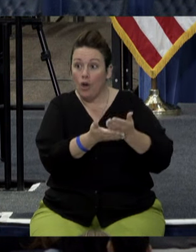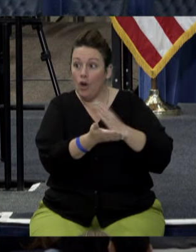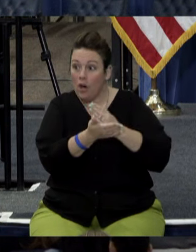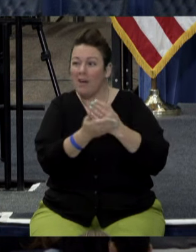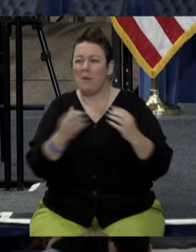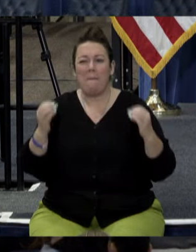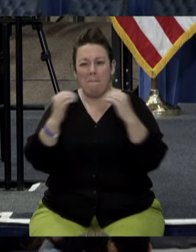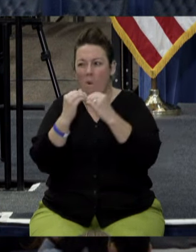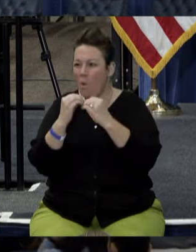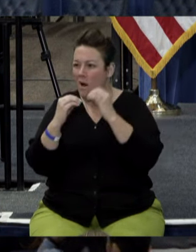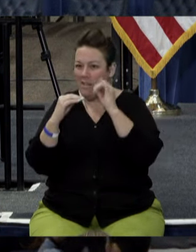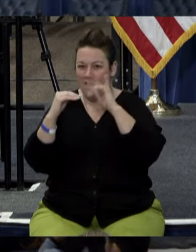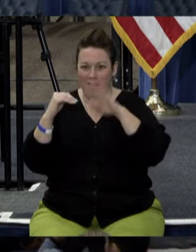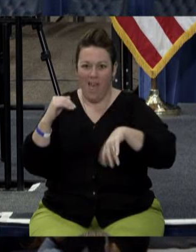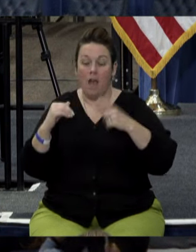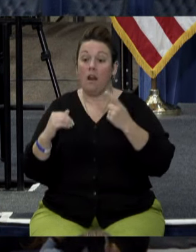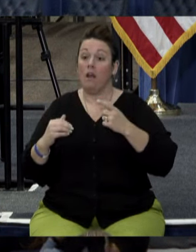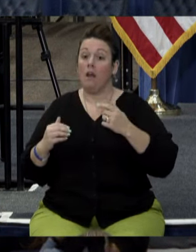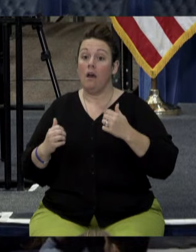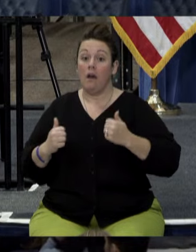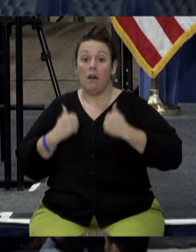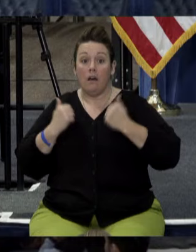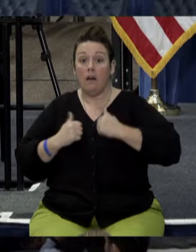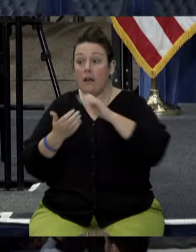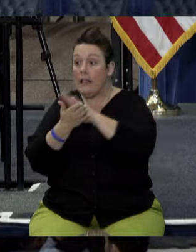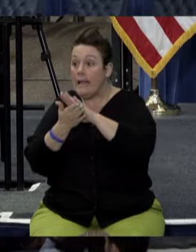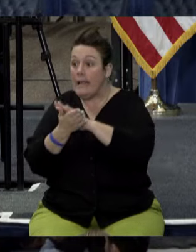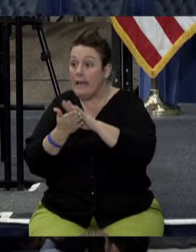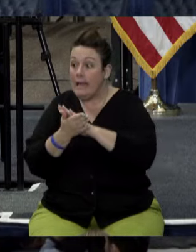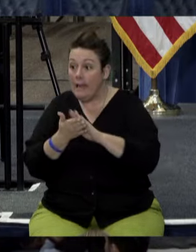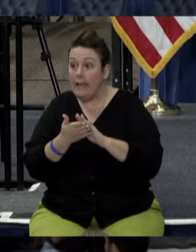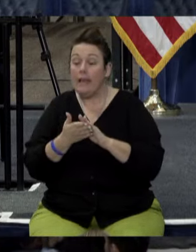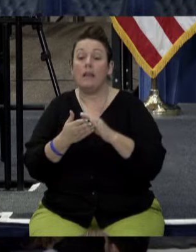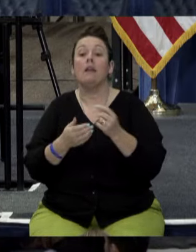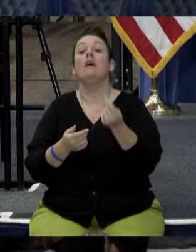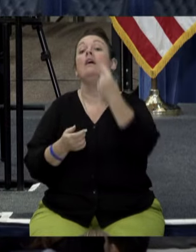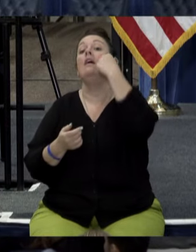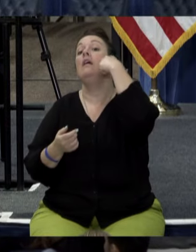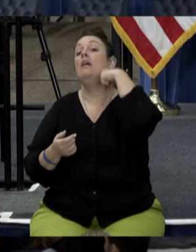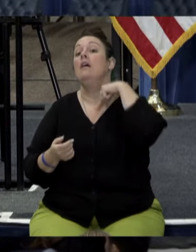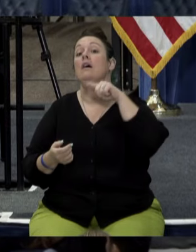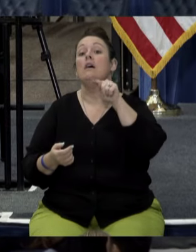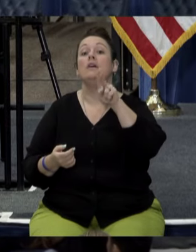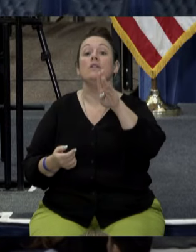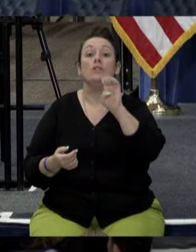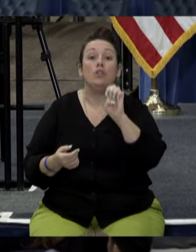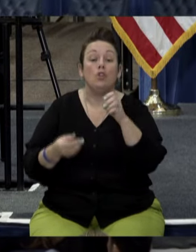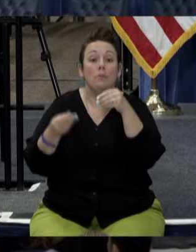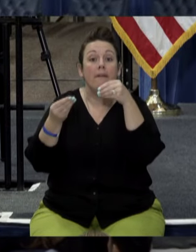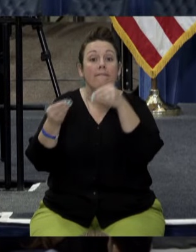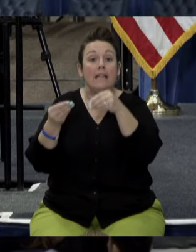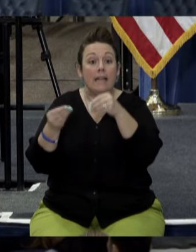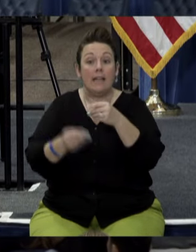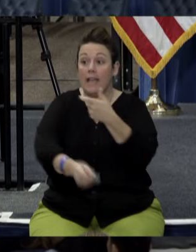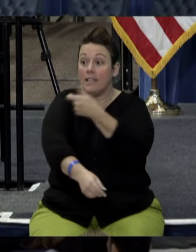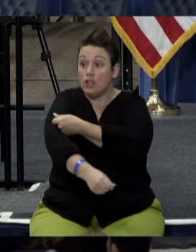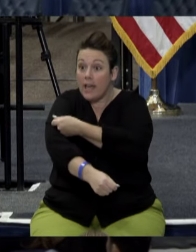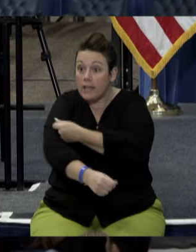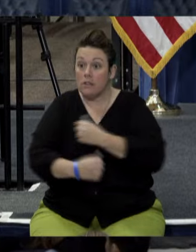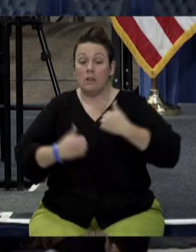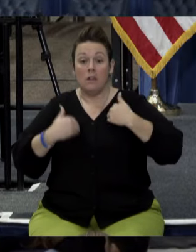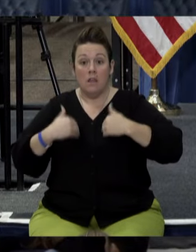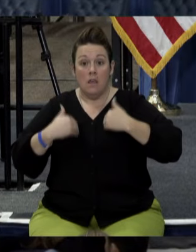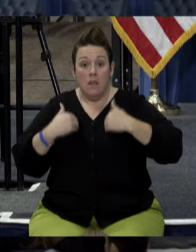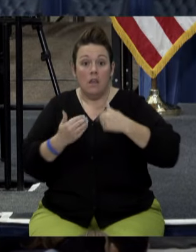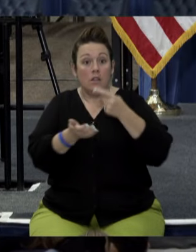that. Hygiene. Some are doing tube feedings, injections, respiratory treatments, wound care.